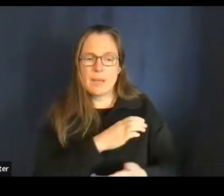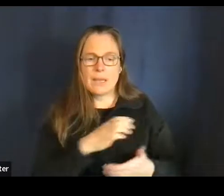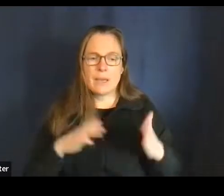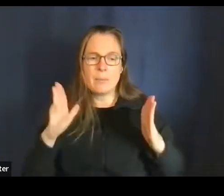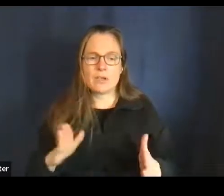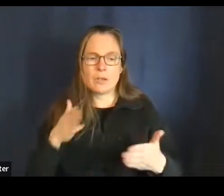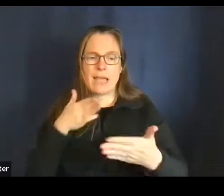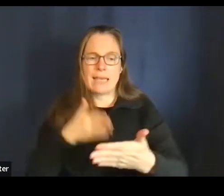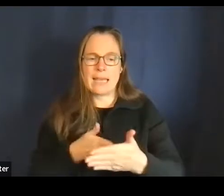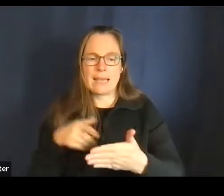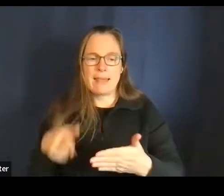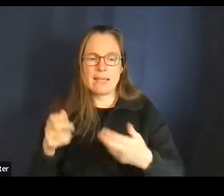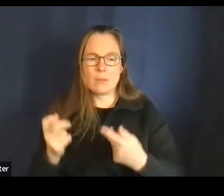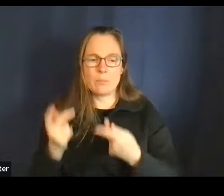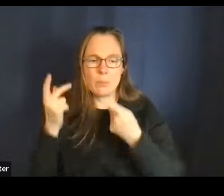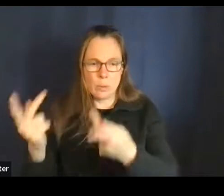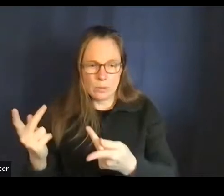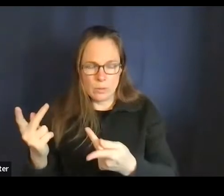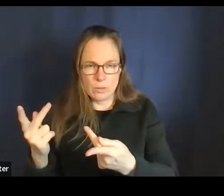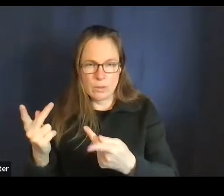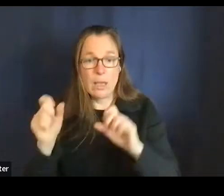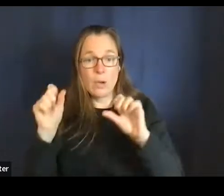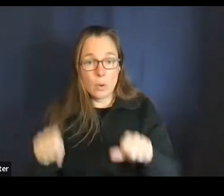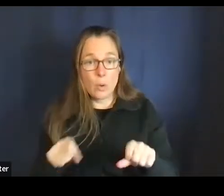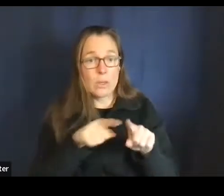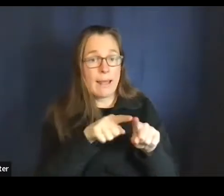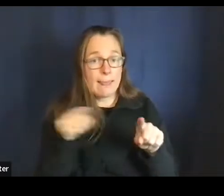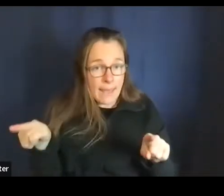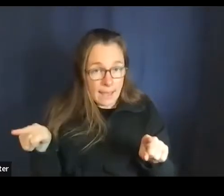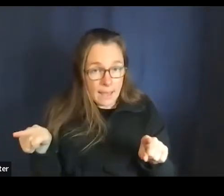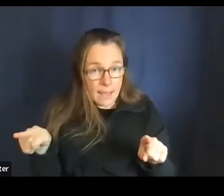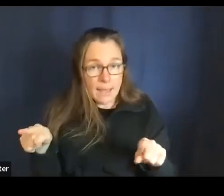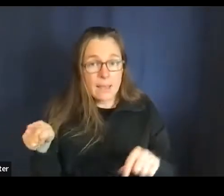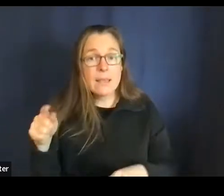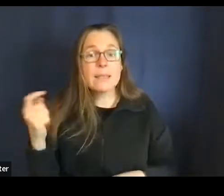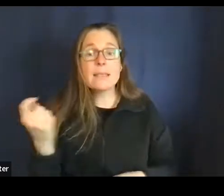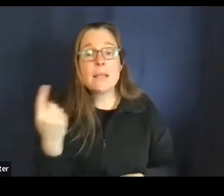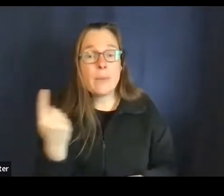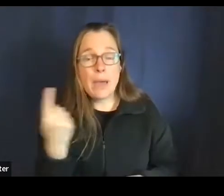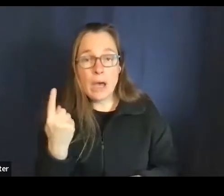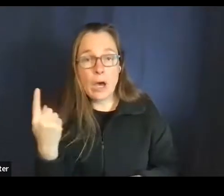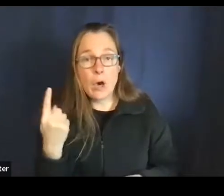Is there a chance that they could somehow veto this or.